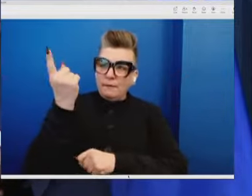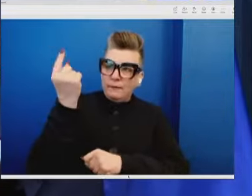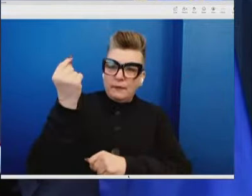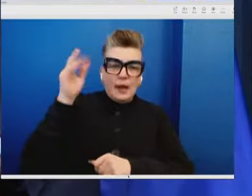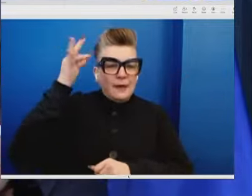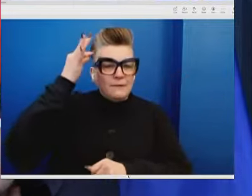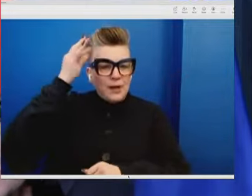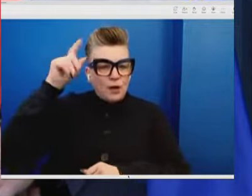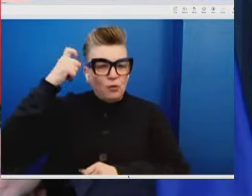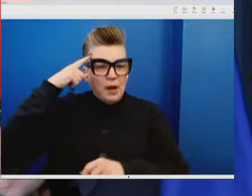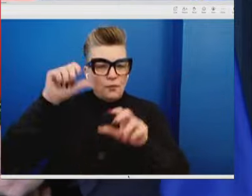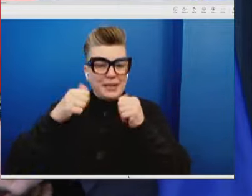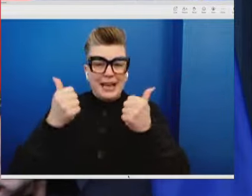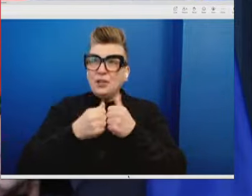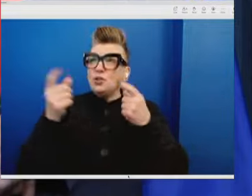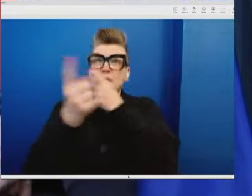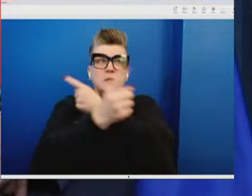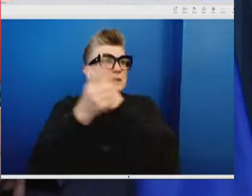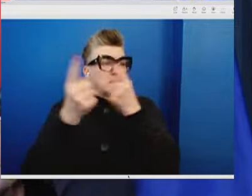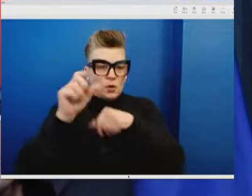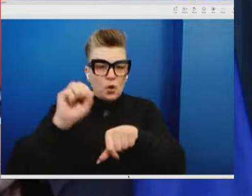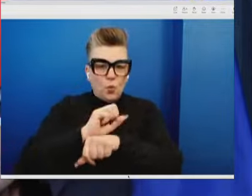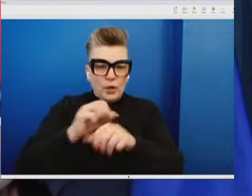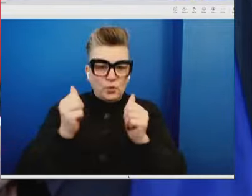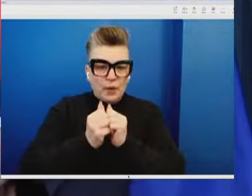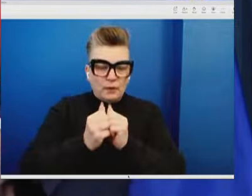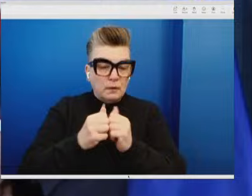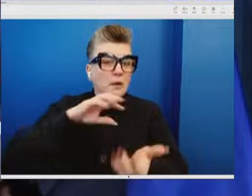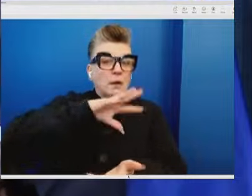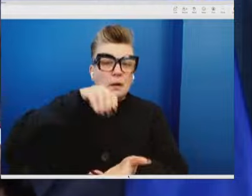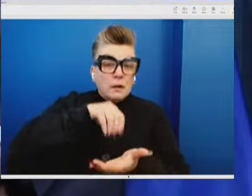to work together. We're talking about student data, we're talking IRS data. This is -- we're